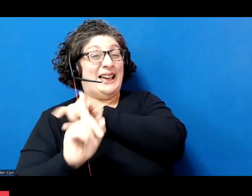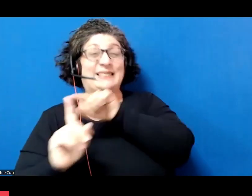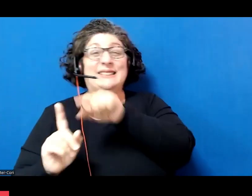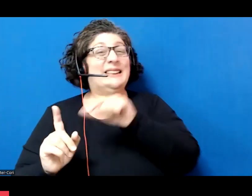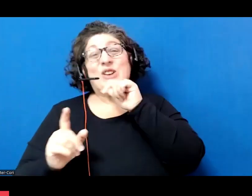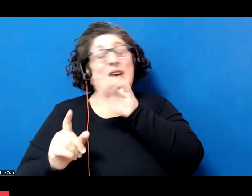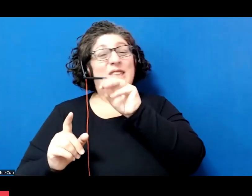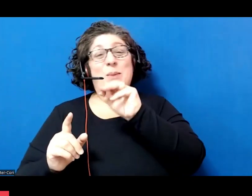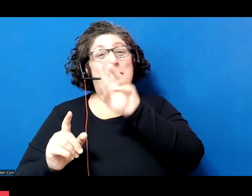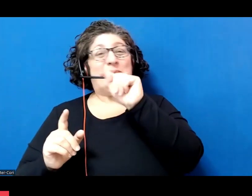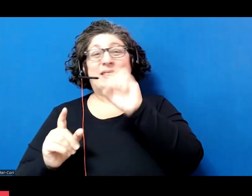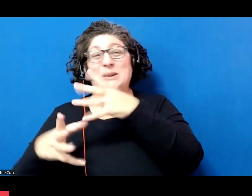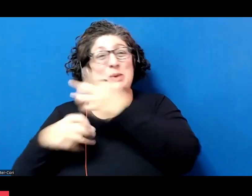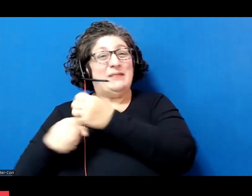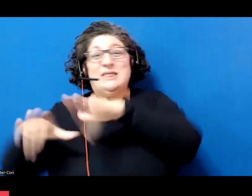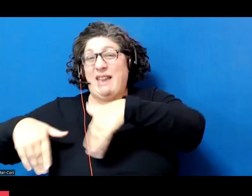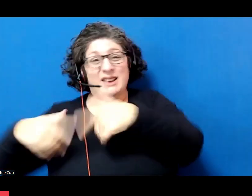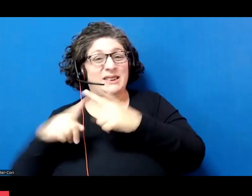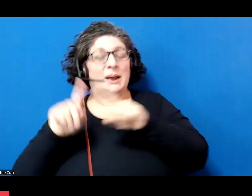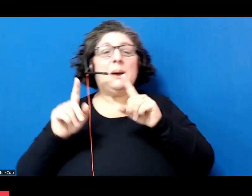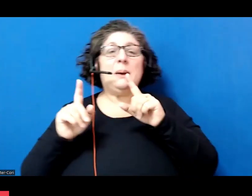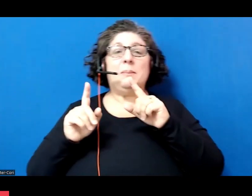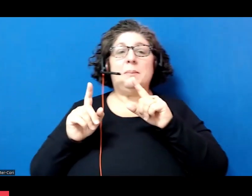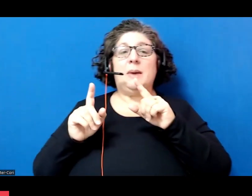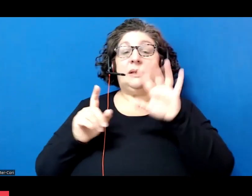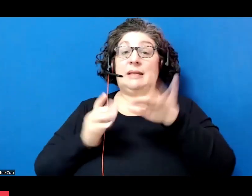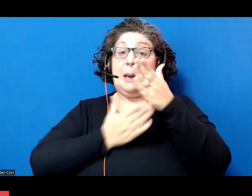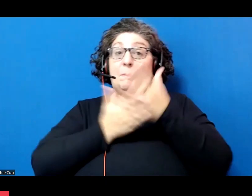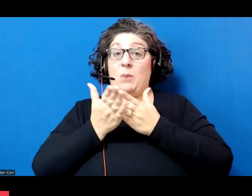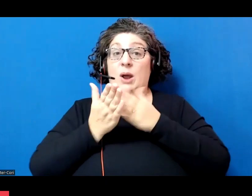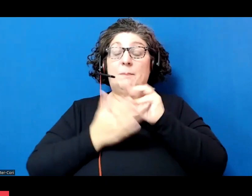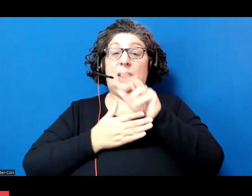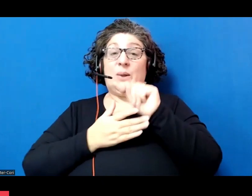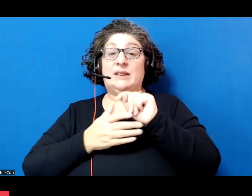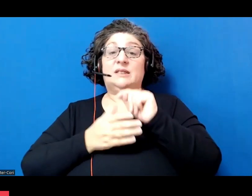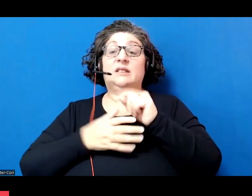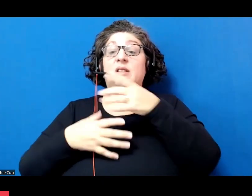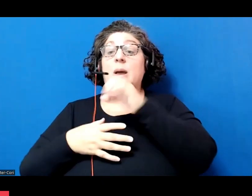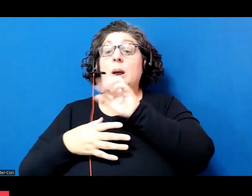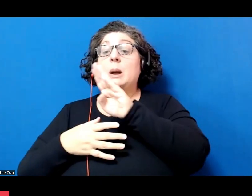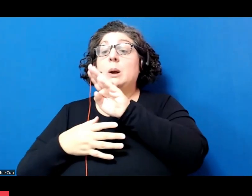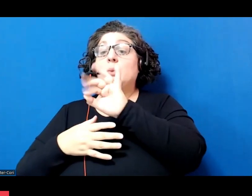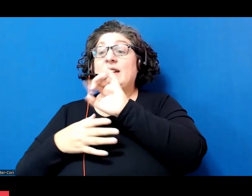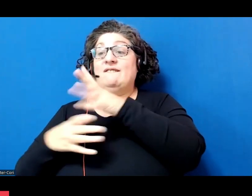But I sort of, distilling the merit's part in brief and opposition to the surpetition